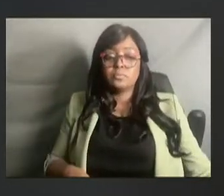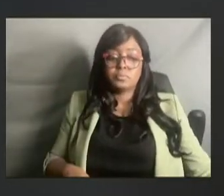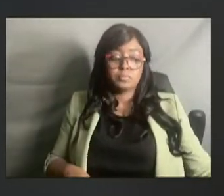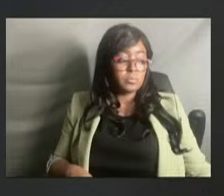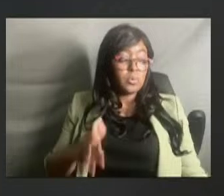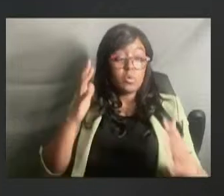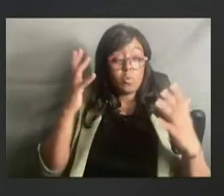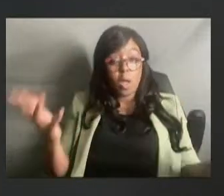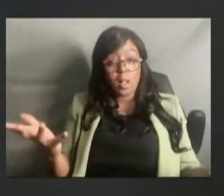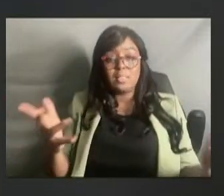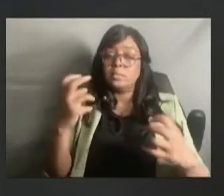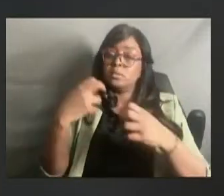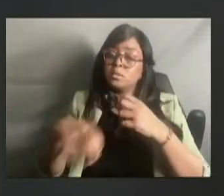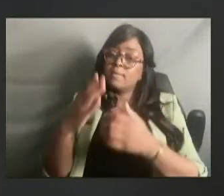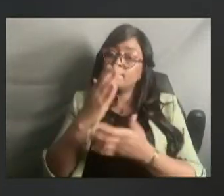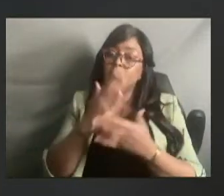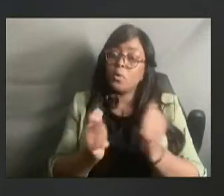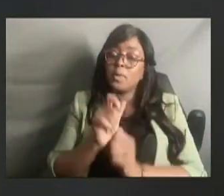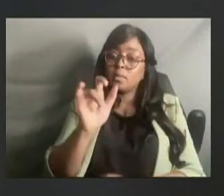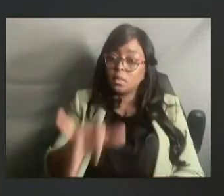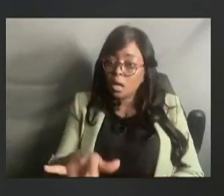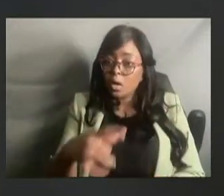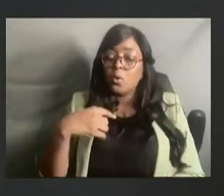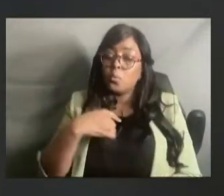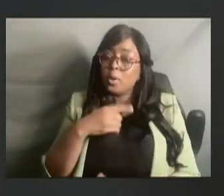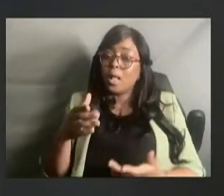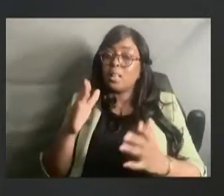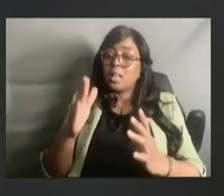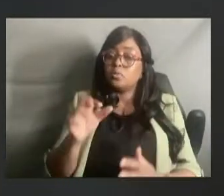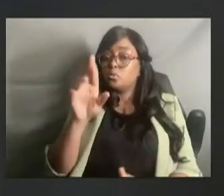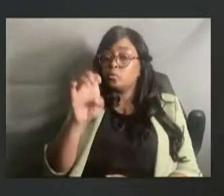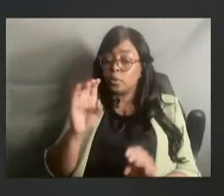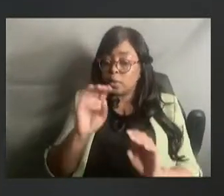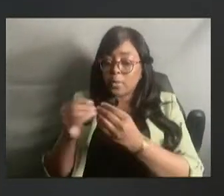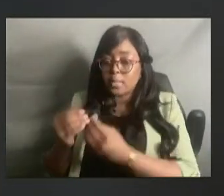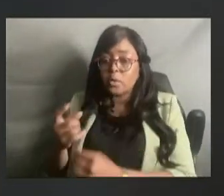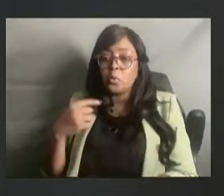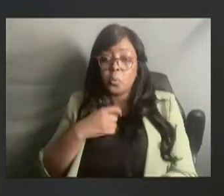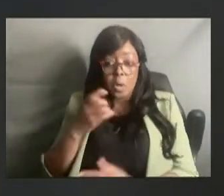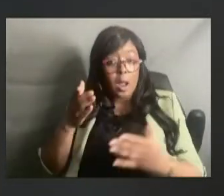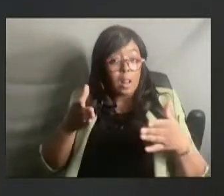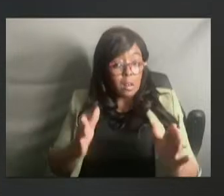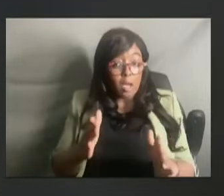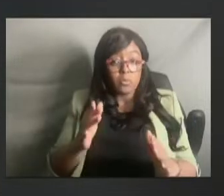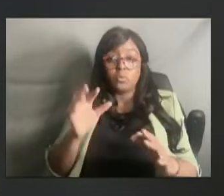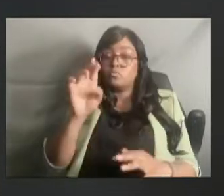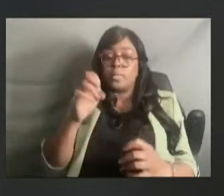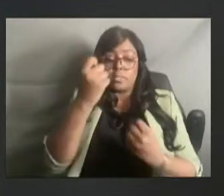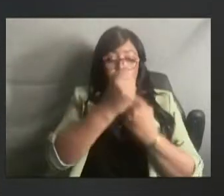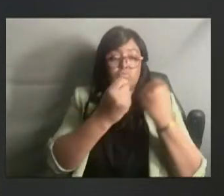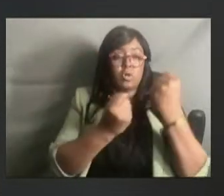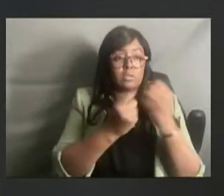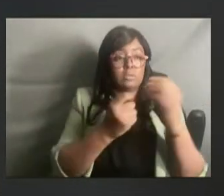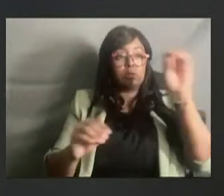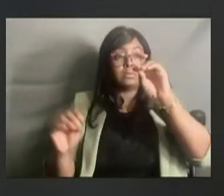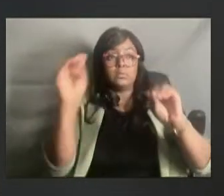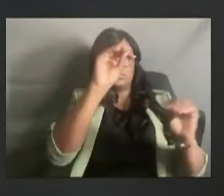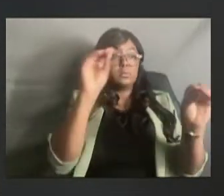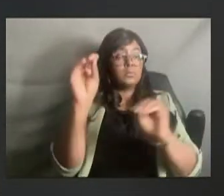should be followed for involuntary transfers. Well, the tough part with this is that we